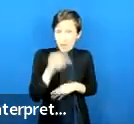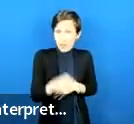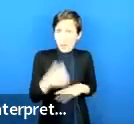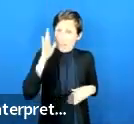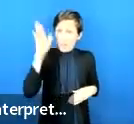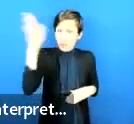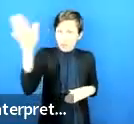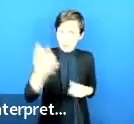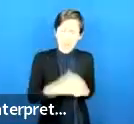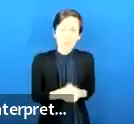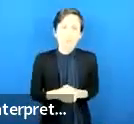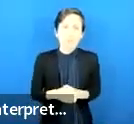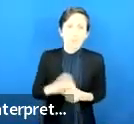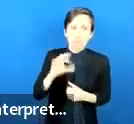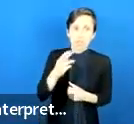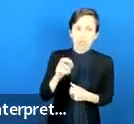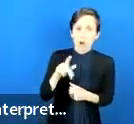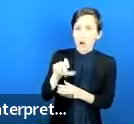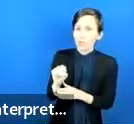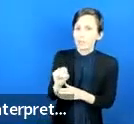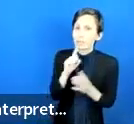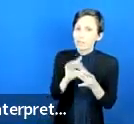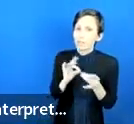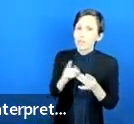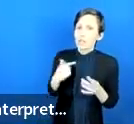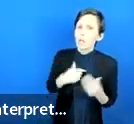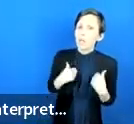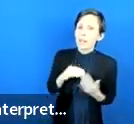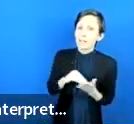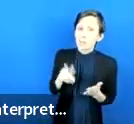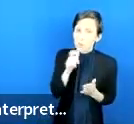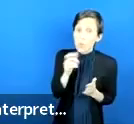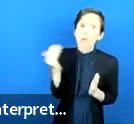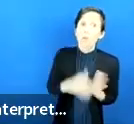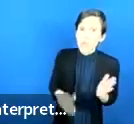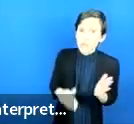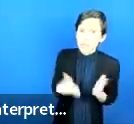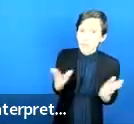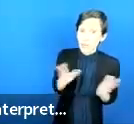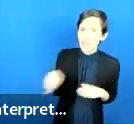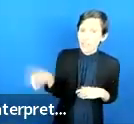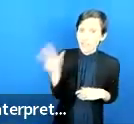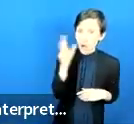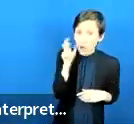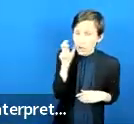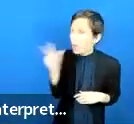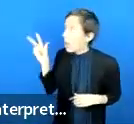We have students who are repeating what they've heard. They are talking about being doctors